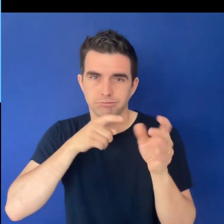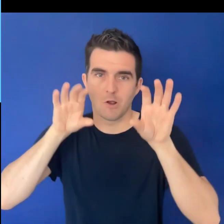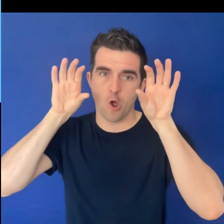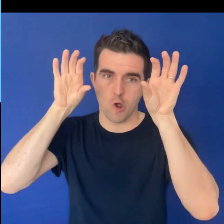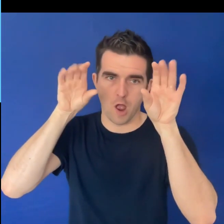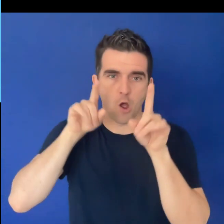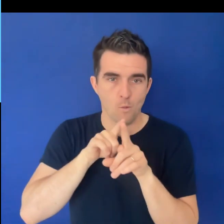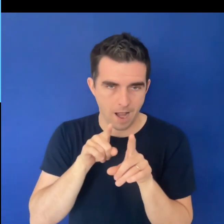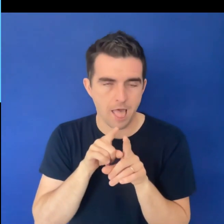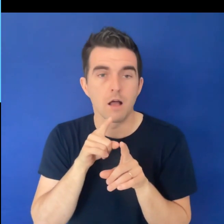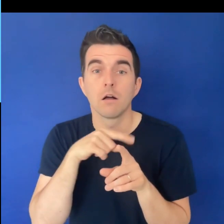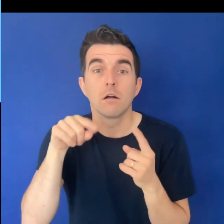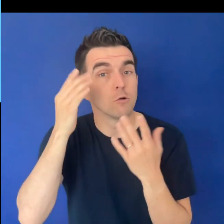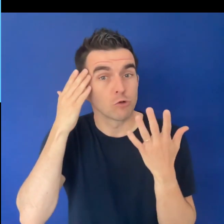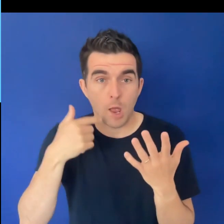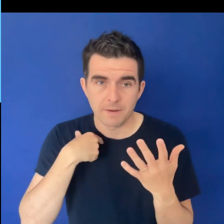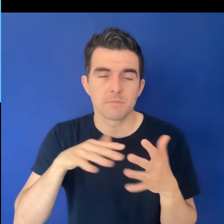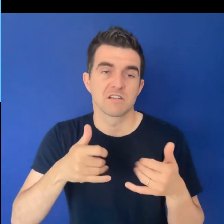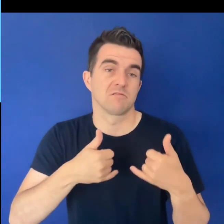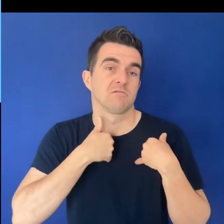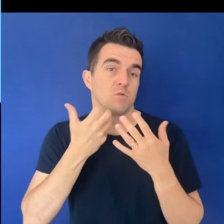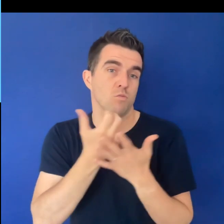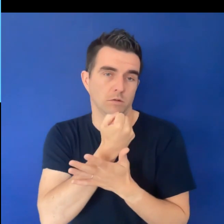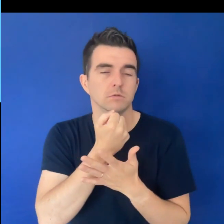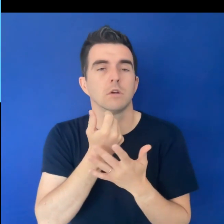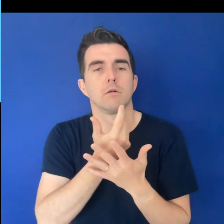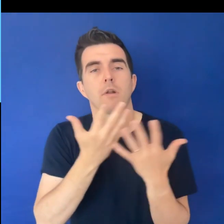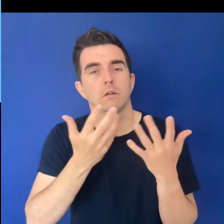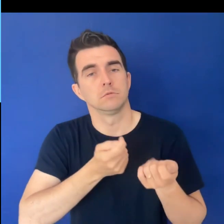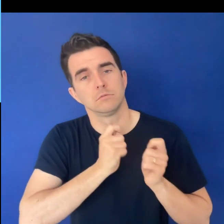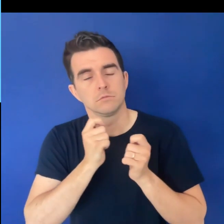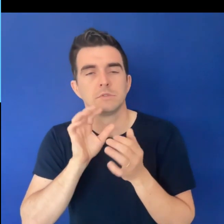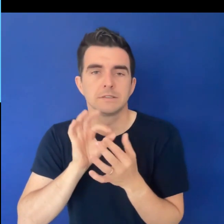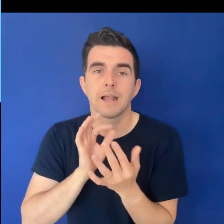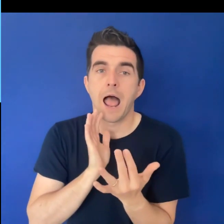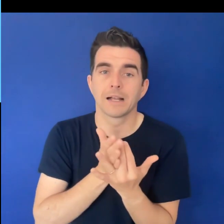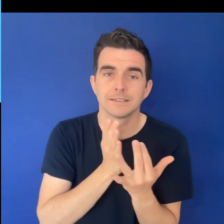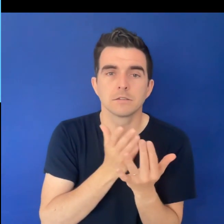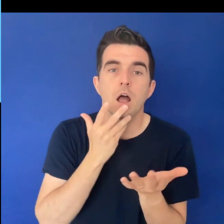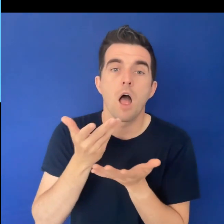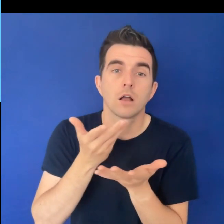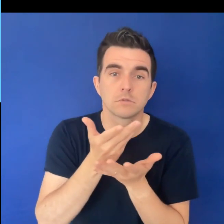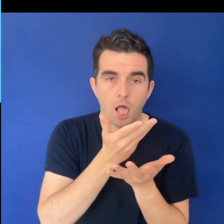So, for those who don’t know me, I am an award winning, multi-credited accessibility consultant,